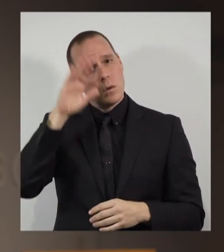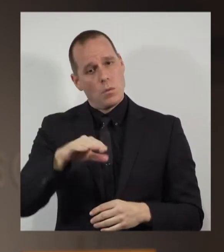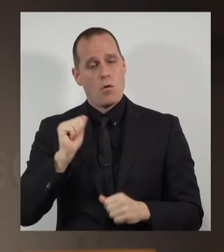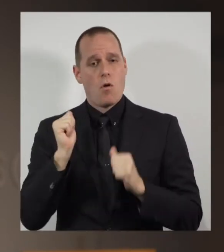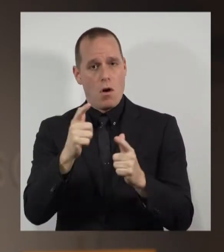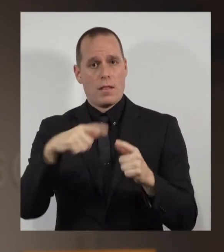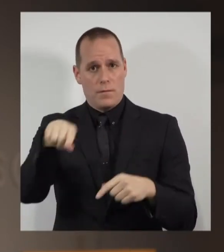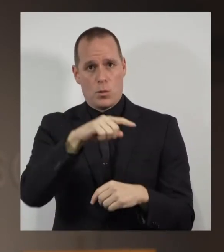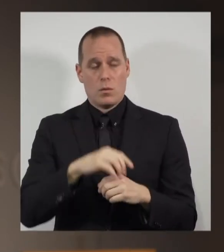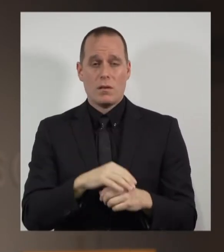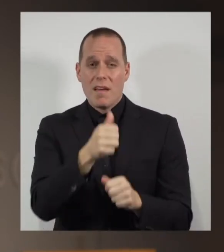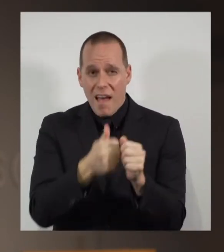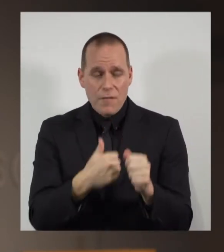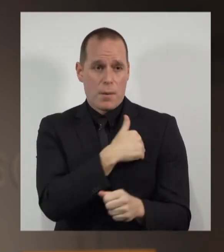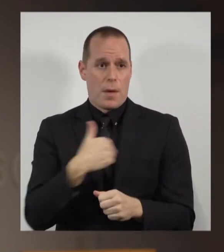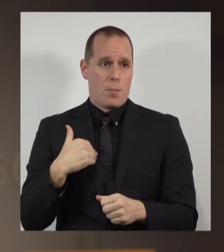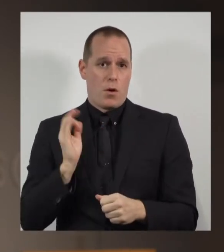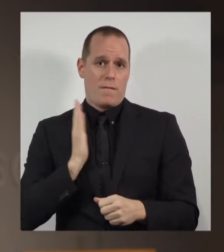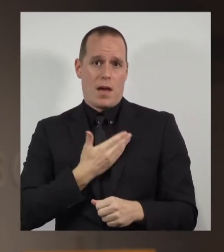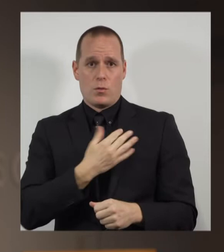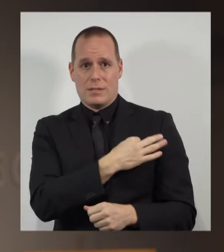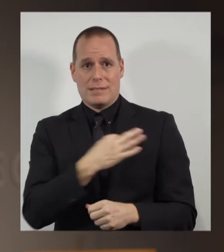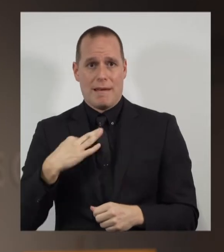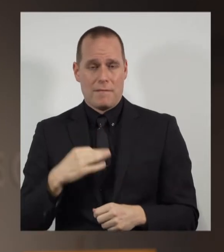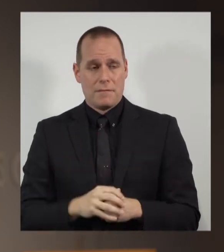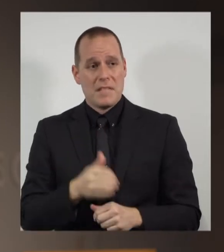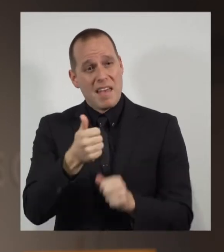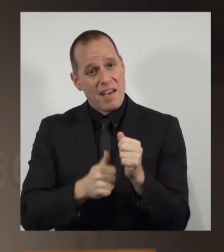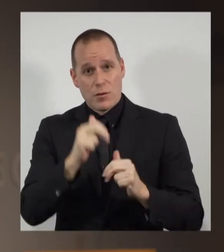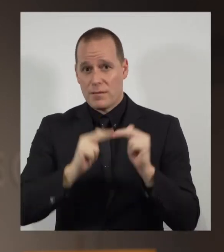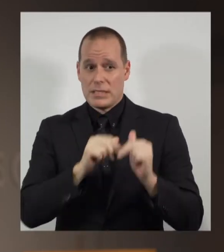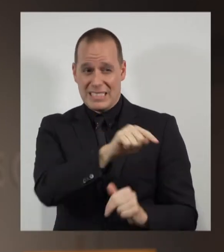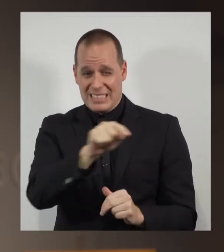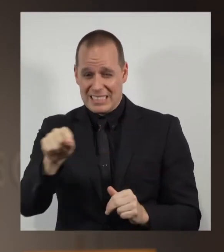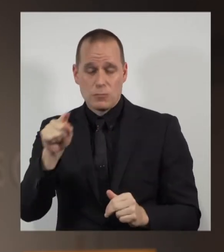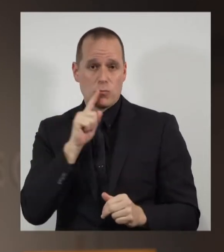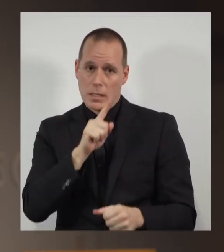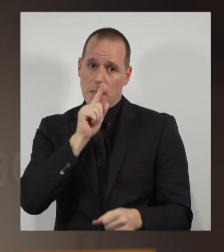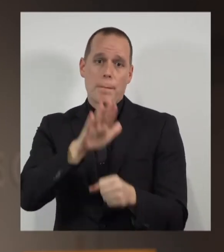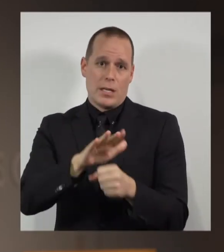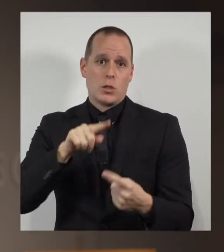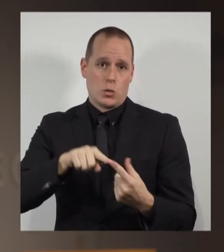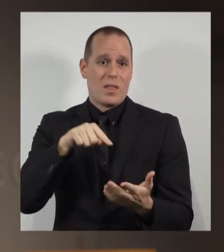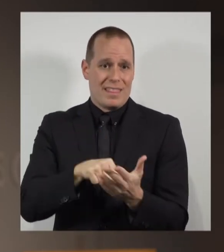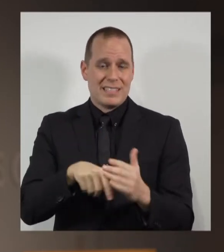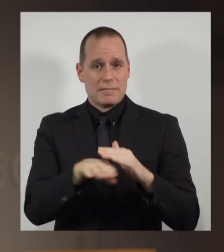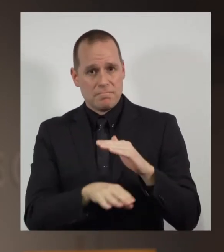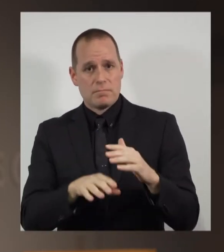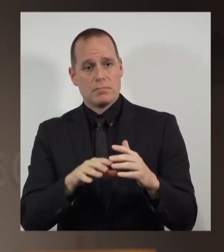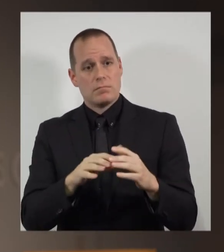We know that all of you – every member of our staff at every facility – are committed to this essential work.